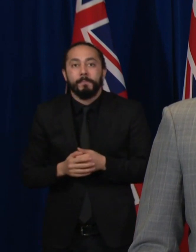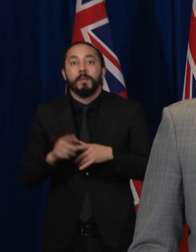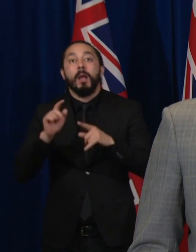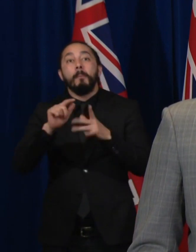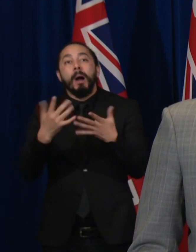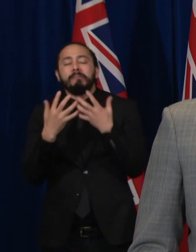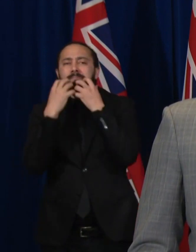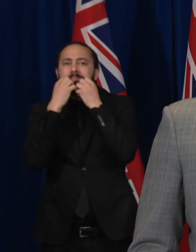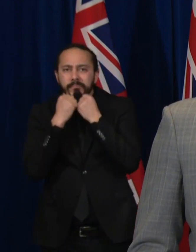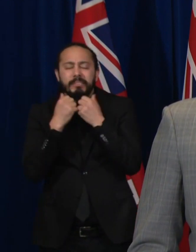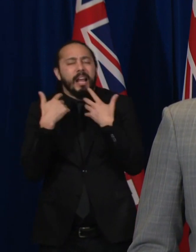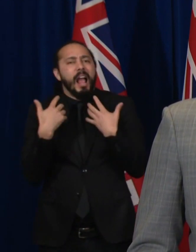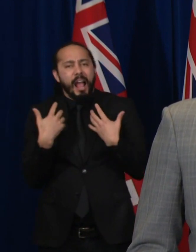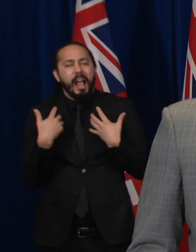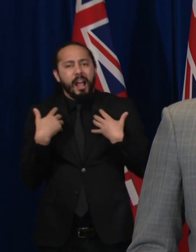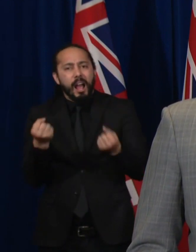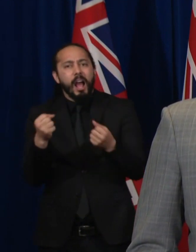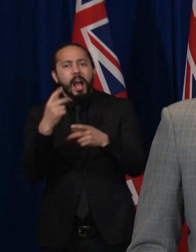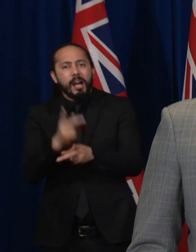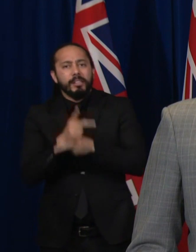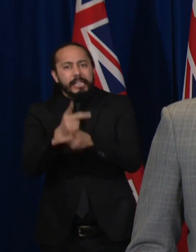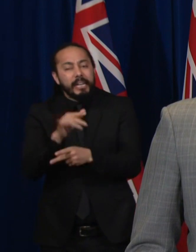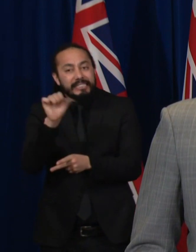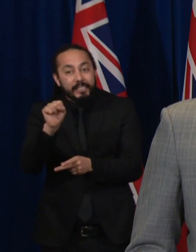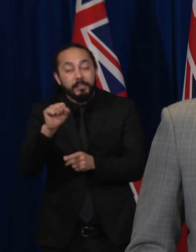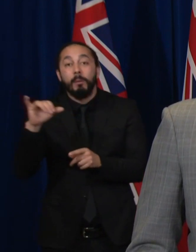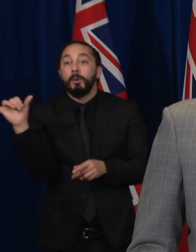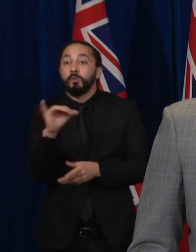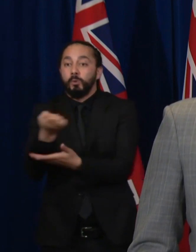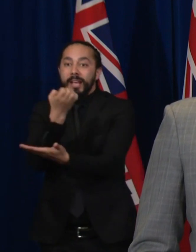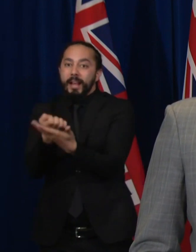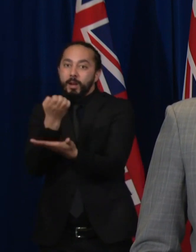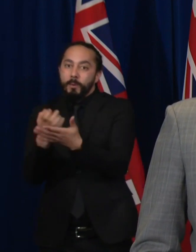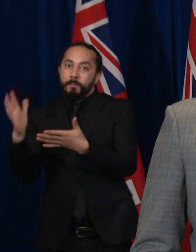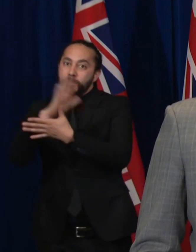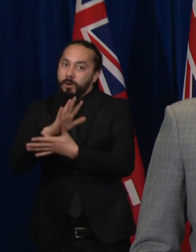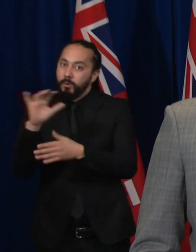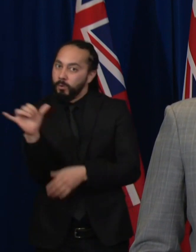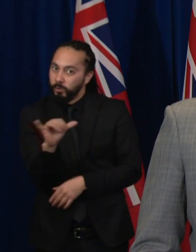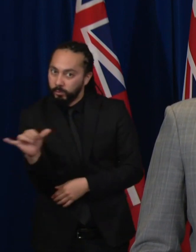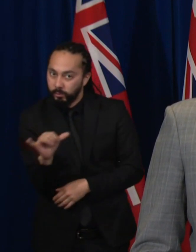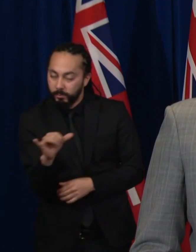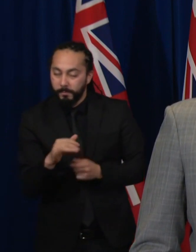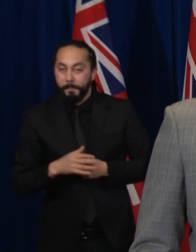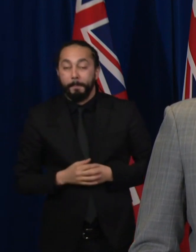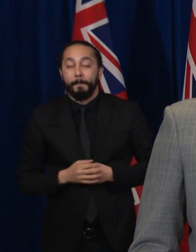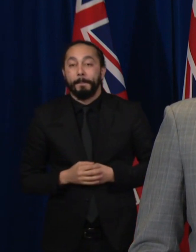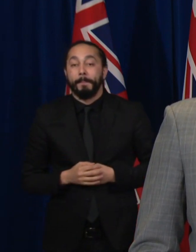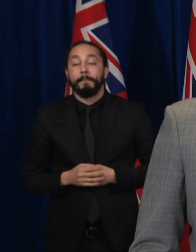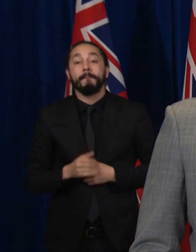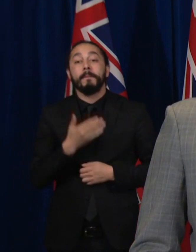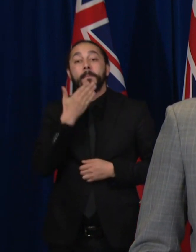care priority; it's an economic that we here highly resolve these dead shall not priority as well. The best thing we can do for small businesses, for have died in vain; that the nation, shall have a new birth of freedom,